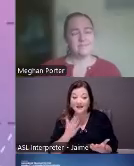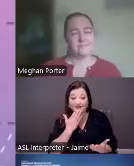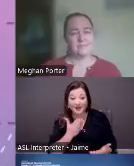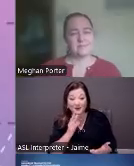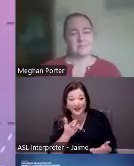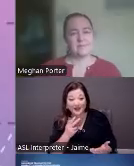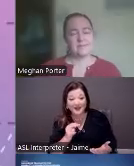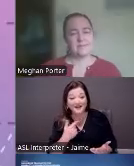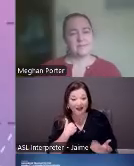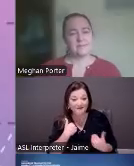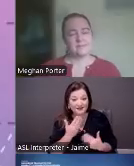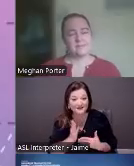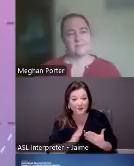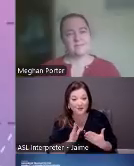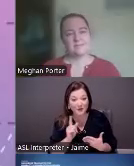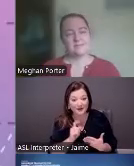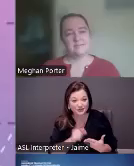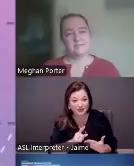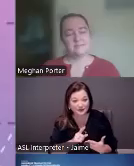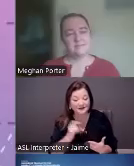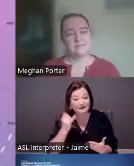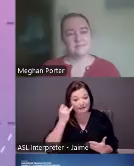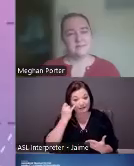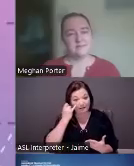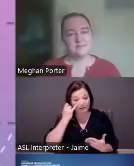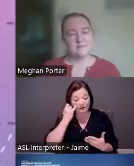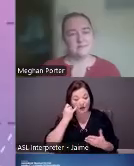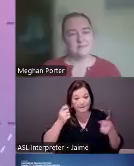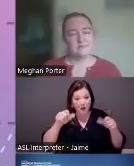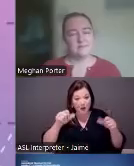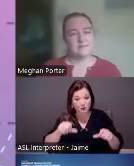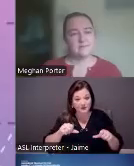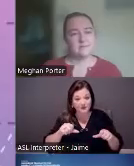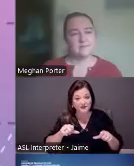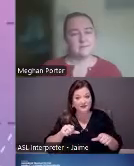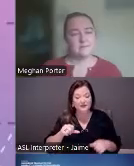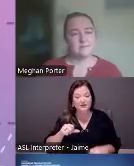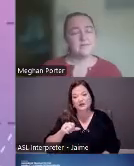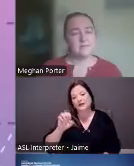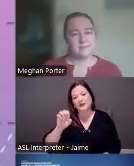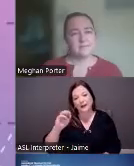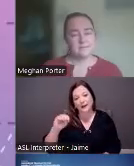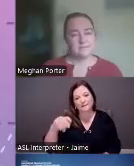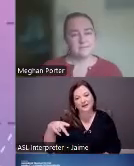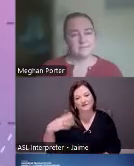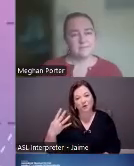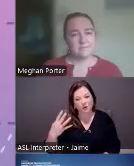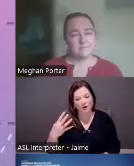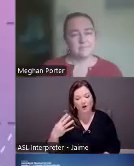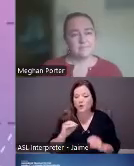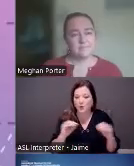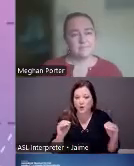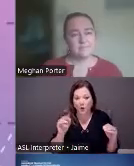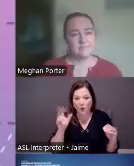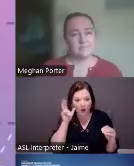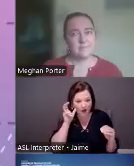The first one is, "If a post is a motion graphic, an MP4, that has no audio, should it include captions?"